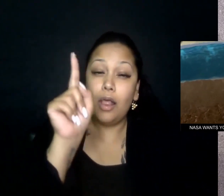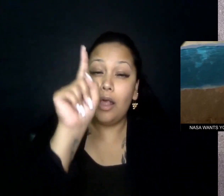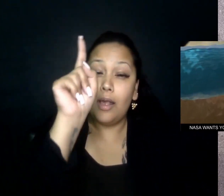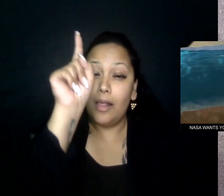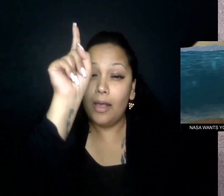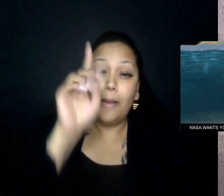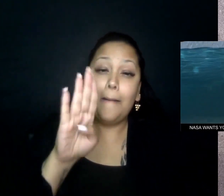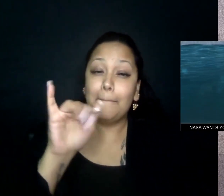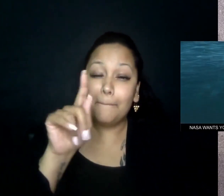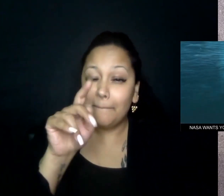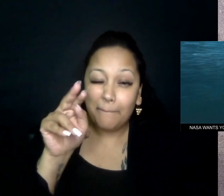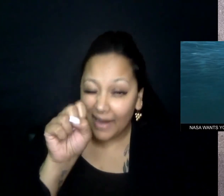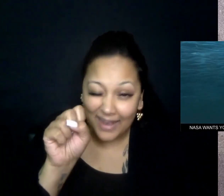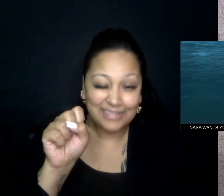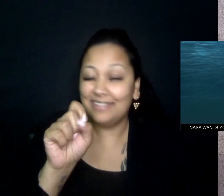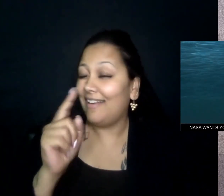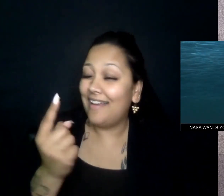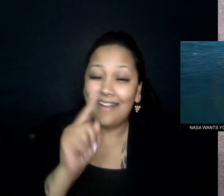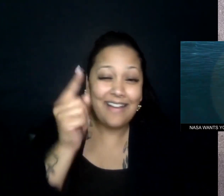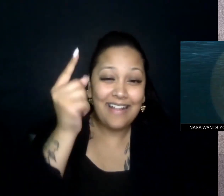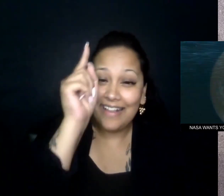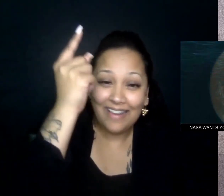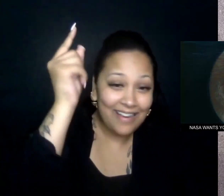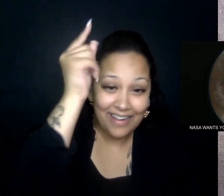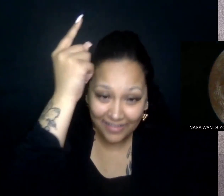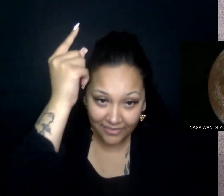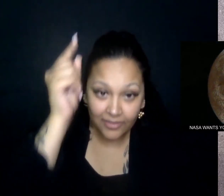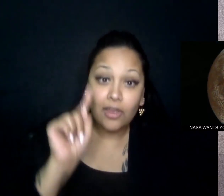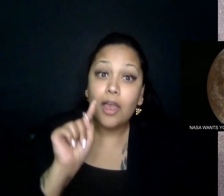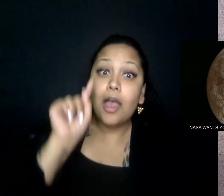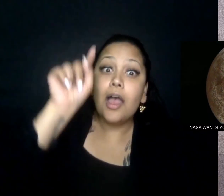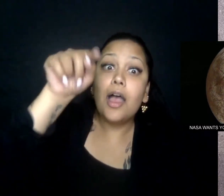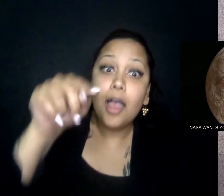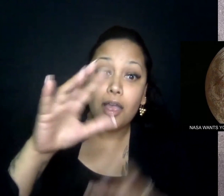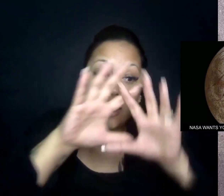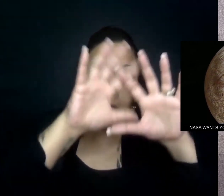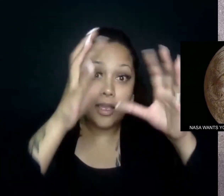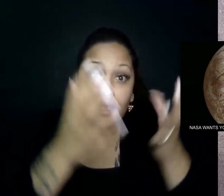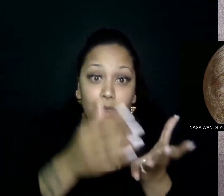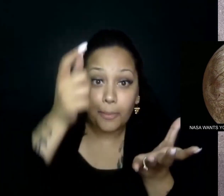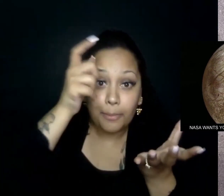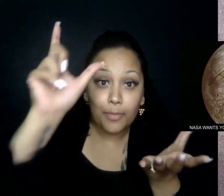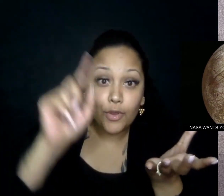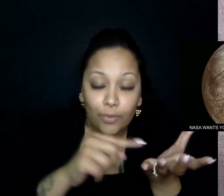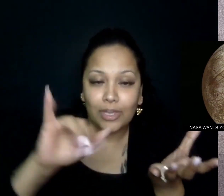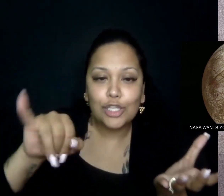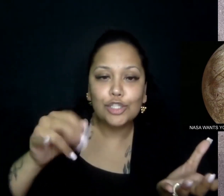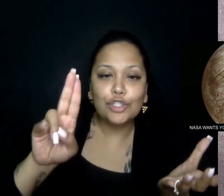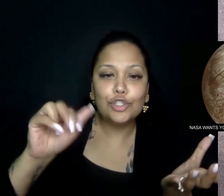The spacecraft will then travel billions of miles away to Jupiter's Moon Europa.